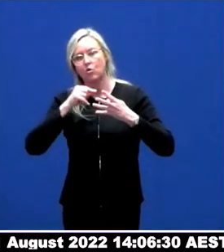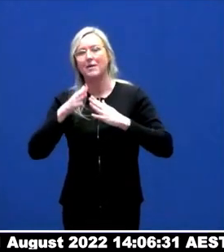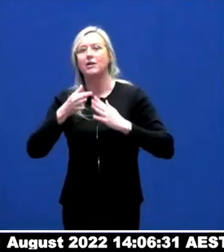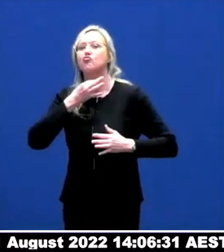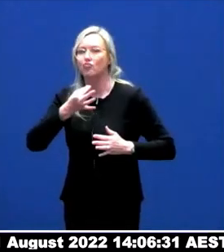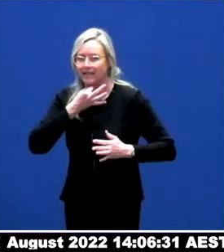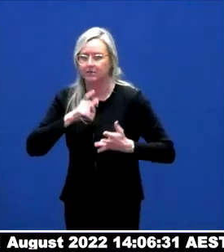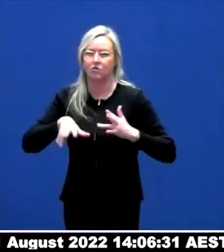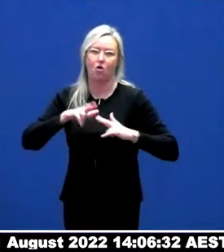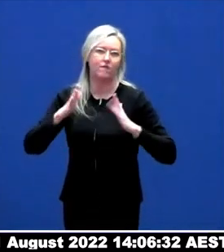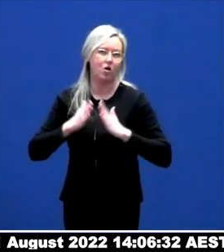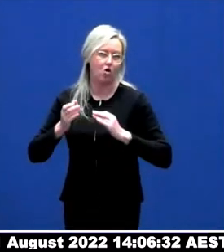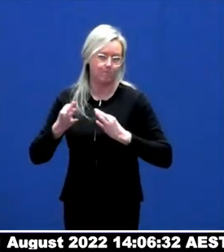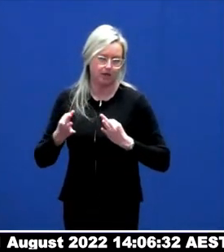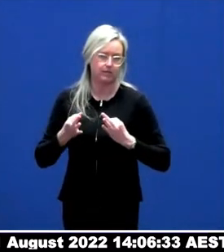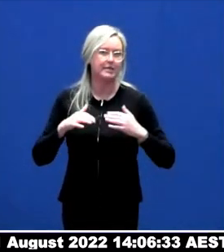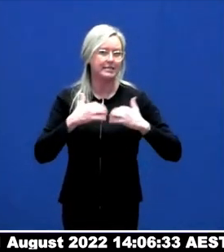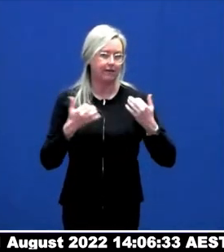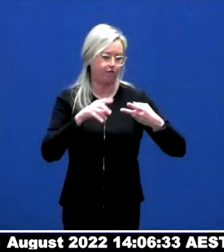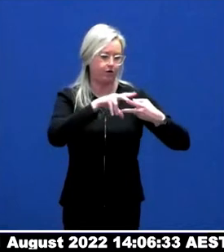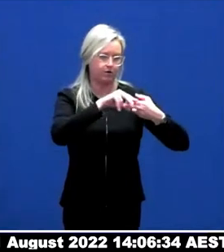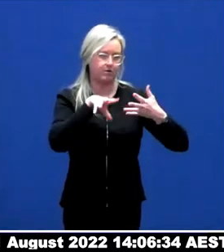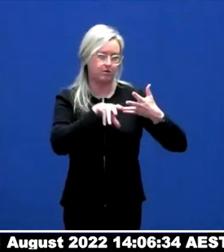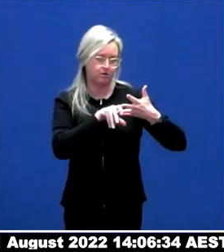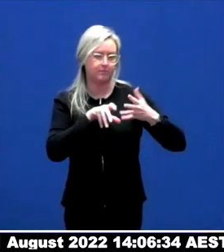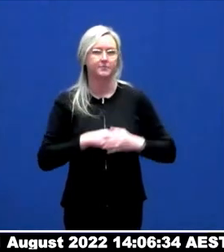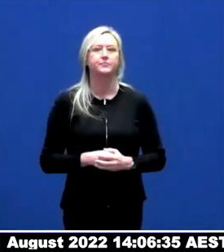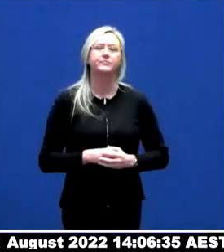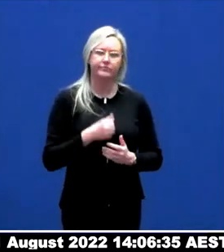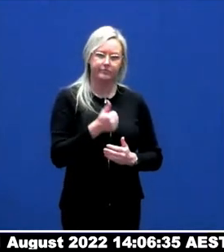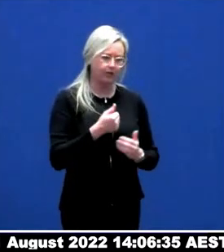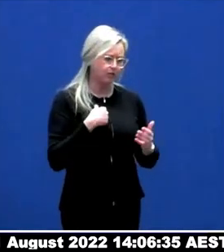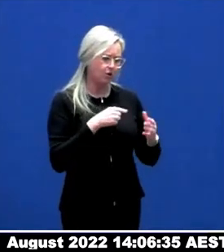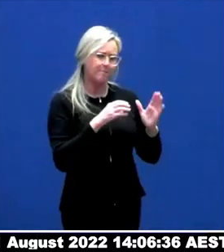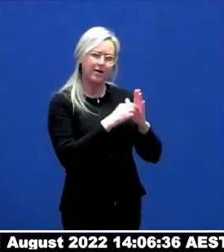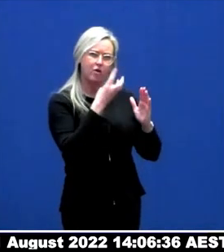So, I just direct your attention to paragraph 30 where you've set out A is the